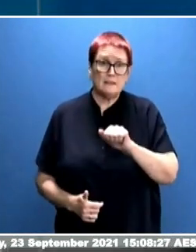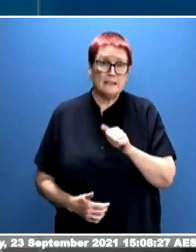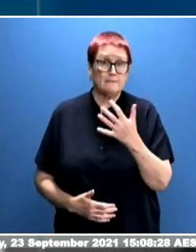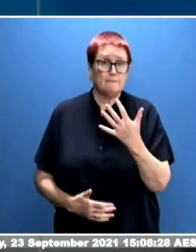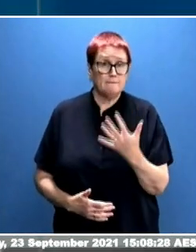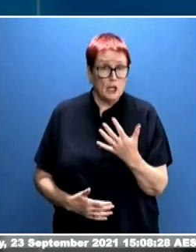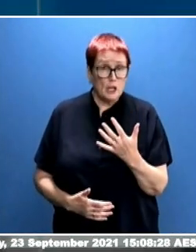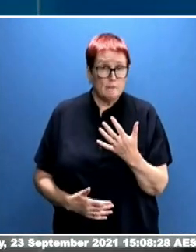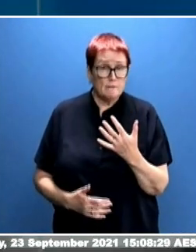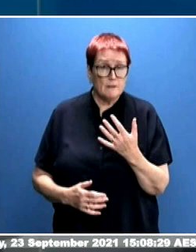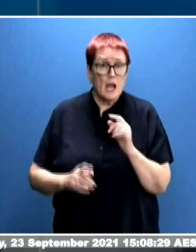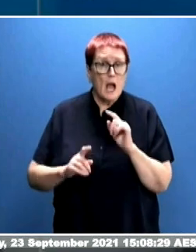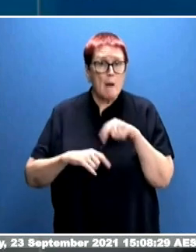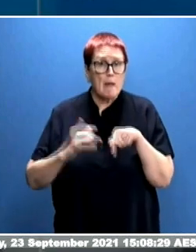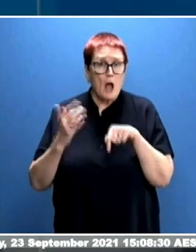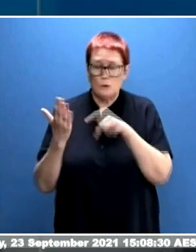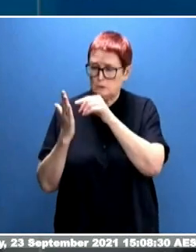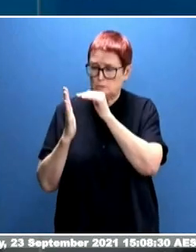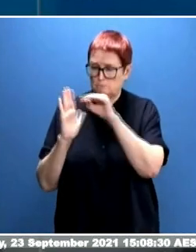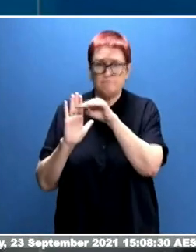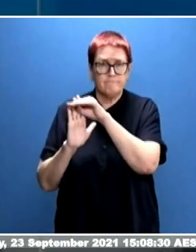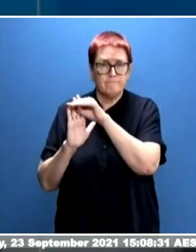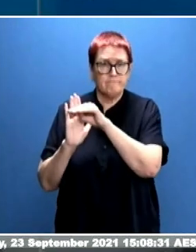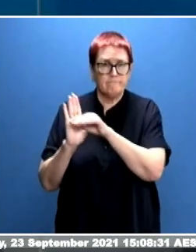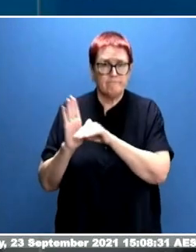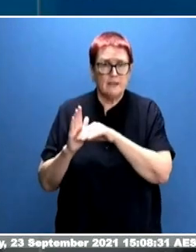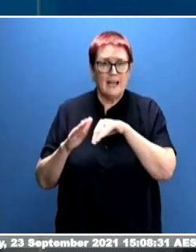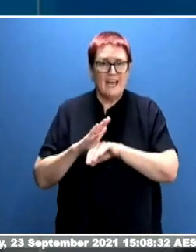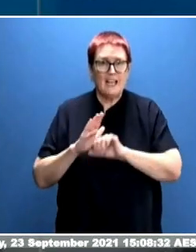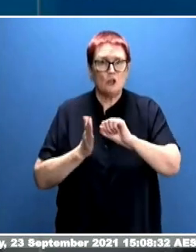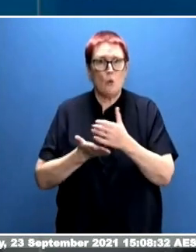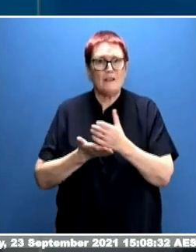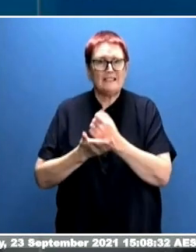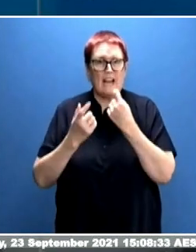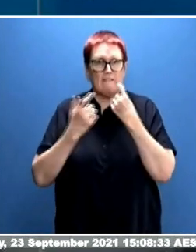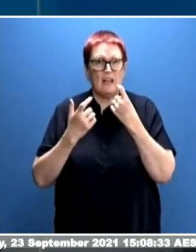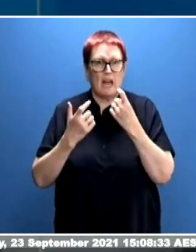the eligibility criteria set out in the Safe Care Framework. Mm-hmm.